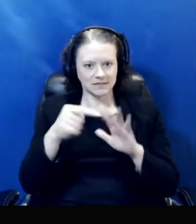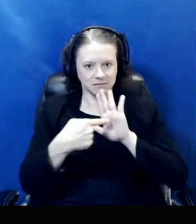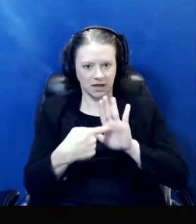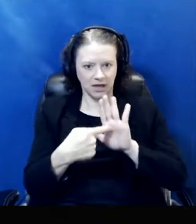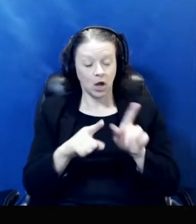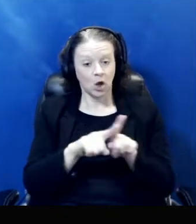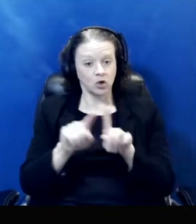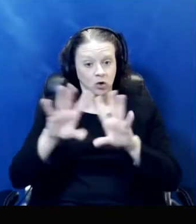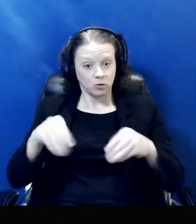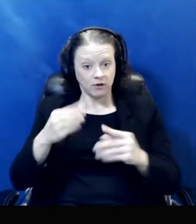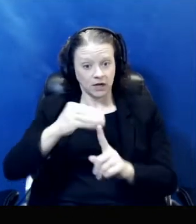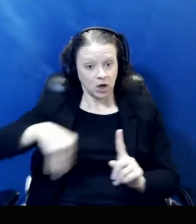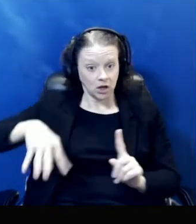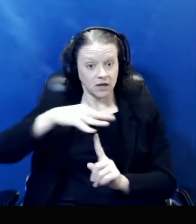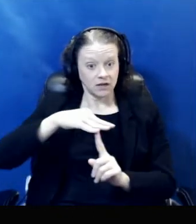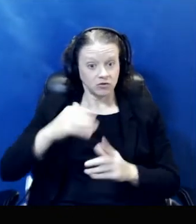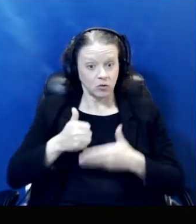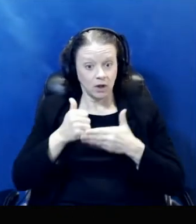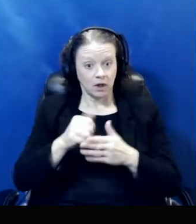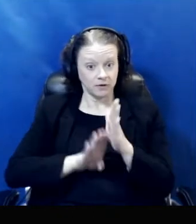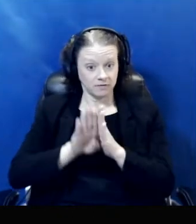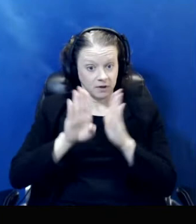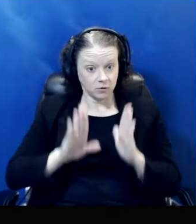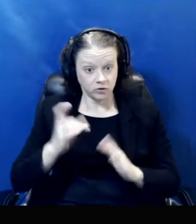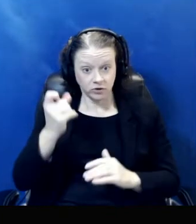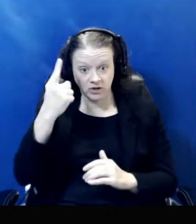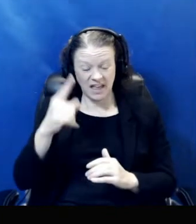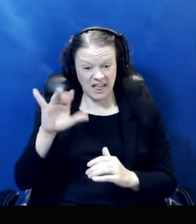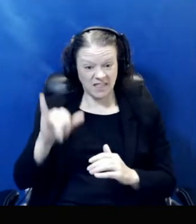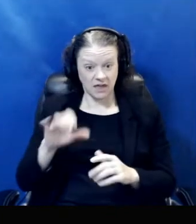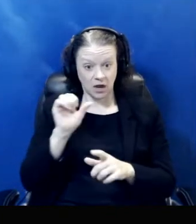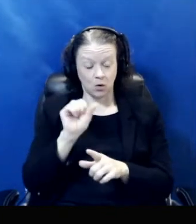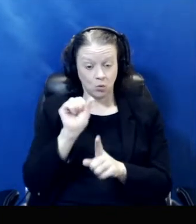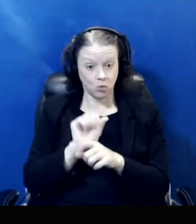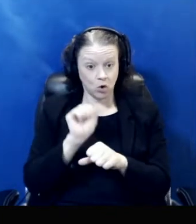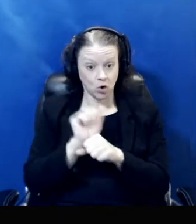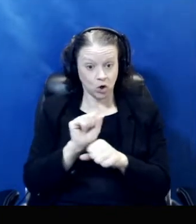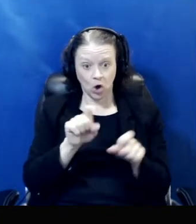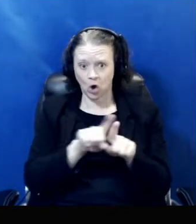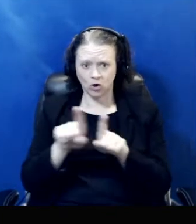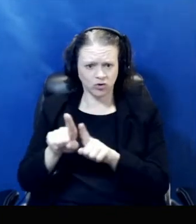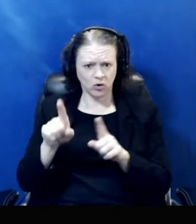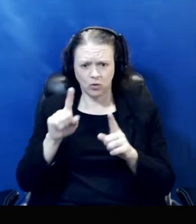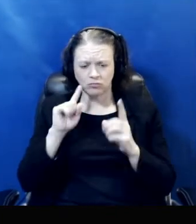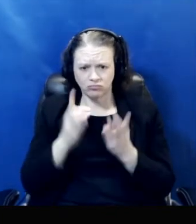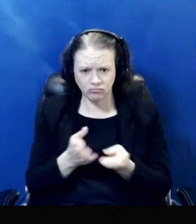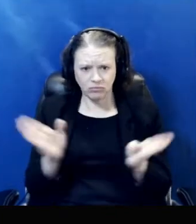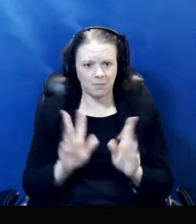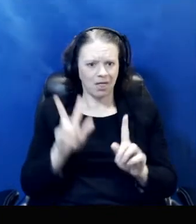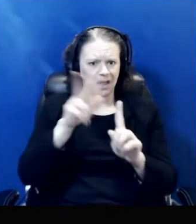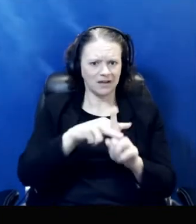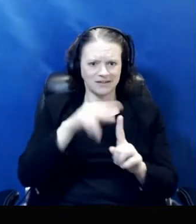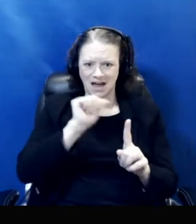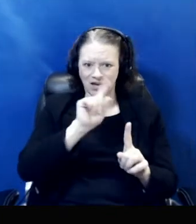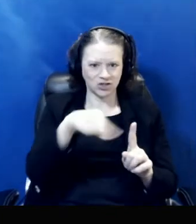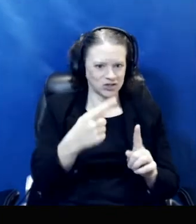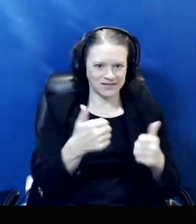understand that this work scales far beyond just the gaming and disability community, and that their efforts in making things